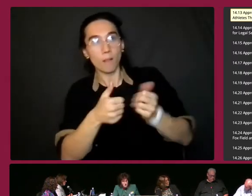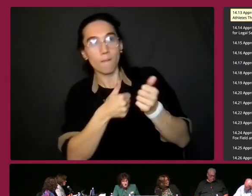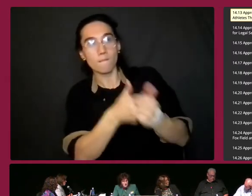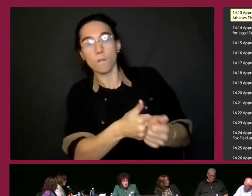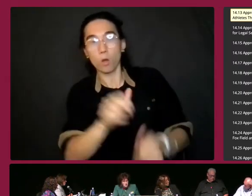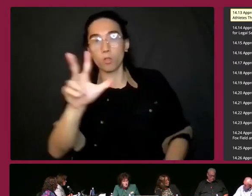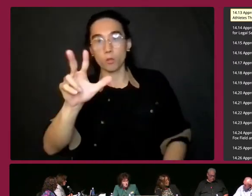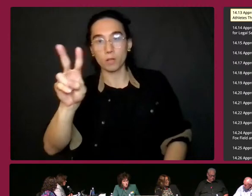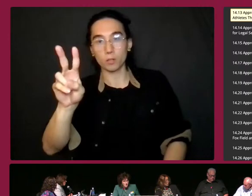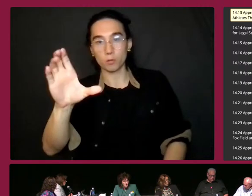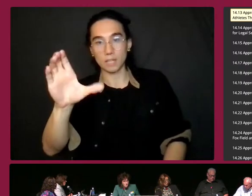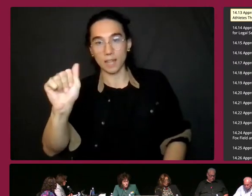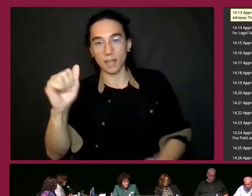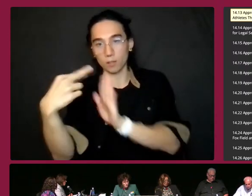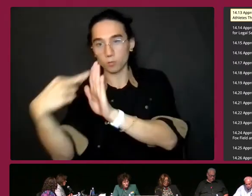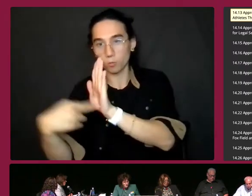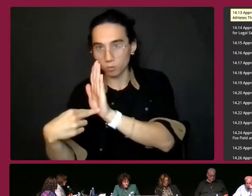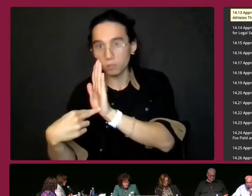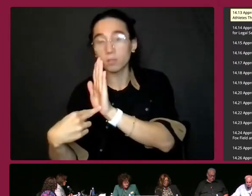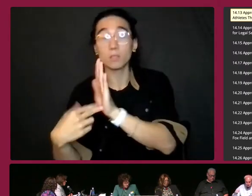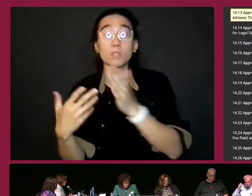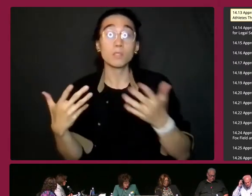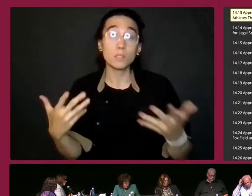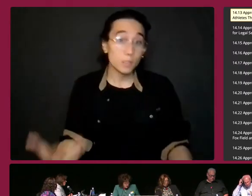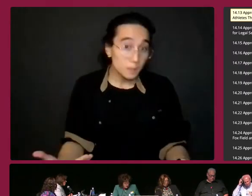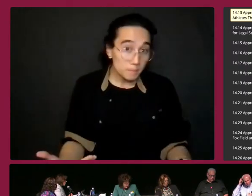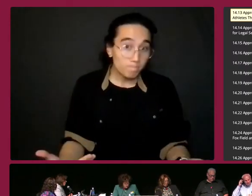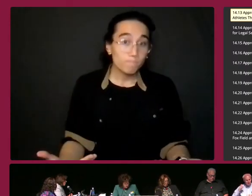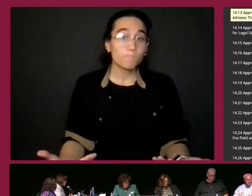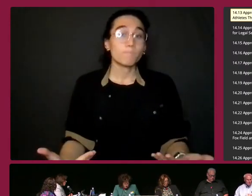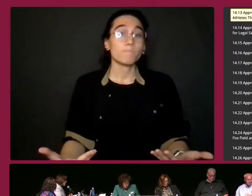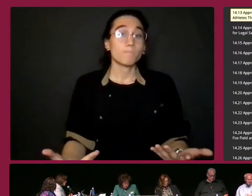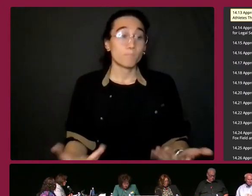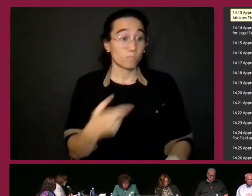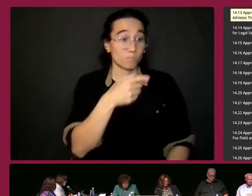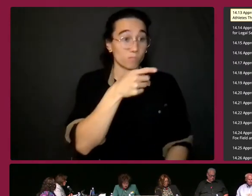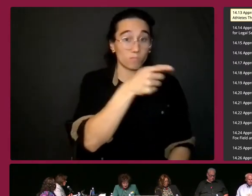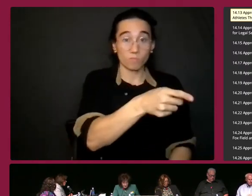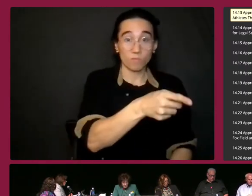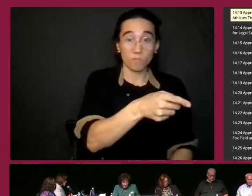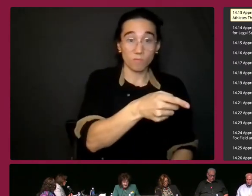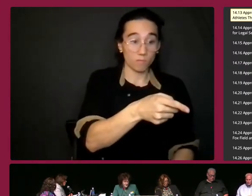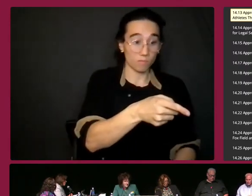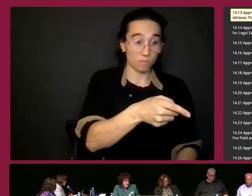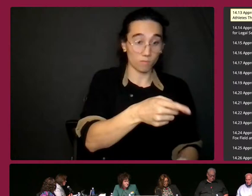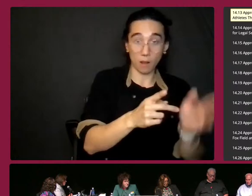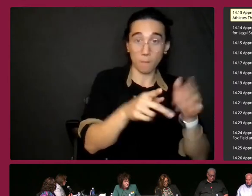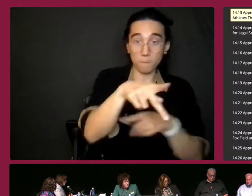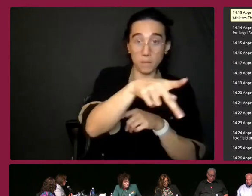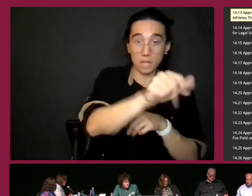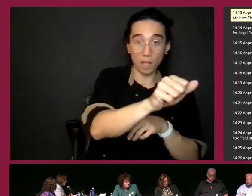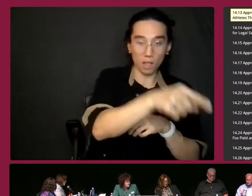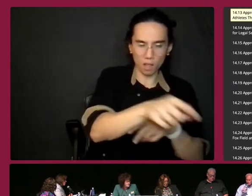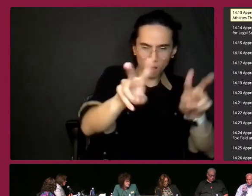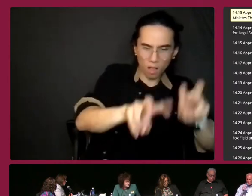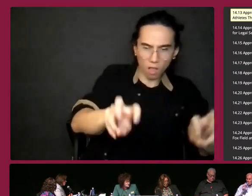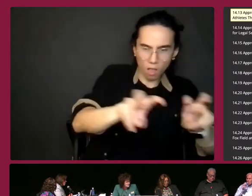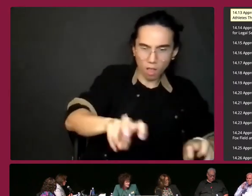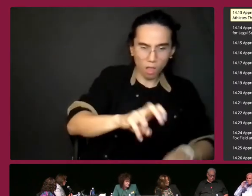And so if these, uh, exams were not allowed to be given by, uh a physician's assistant, then